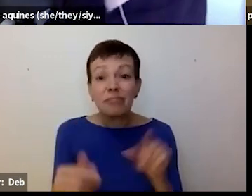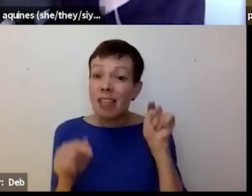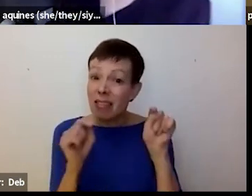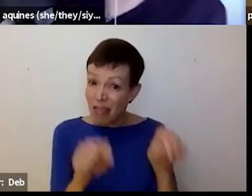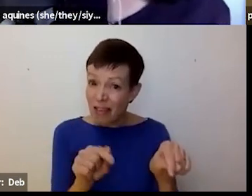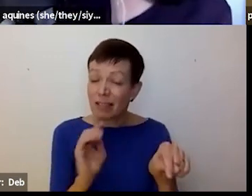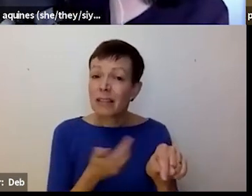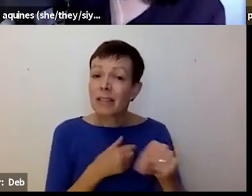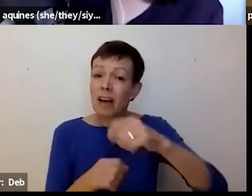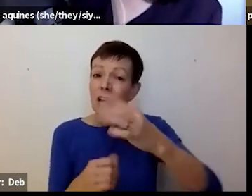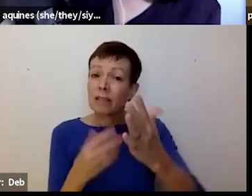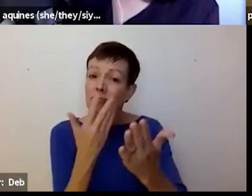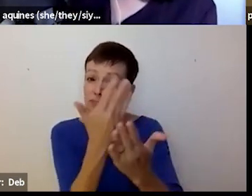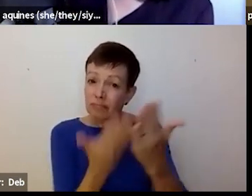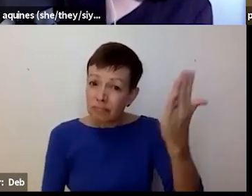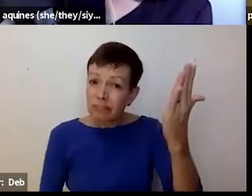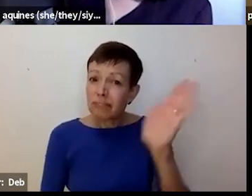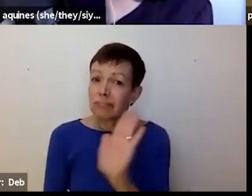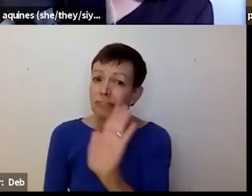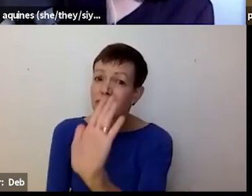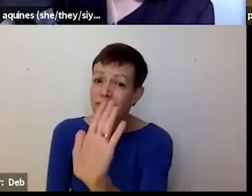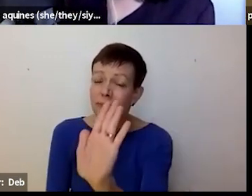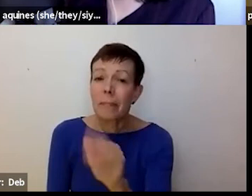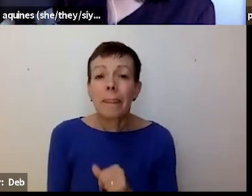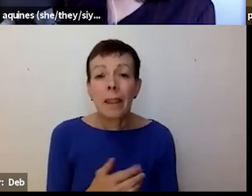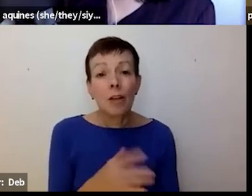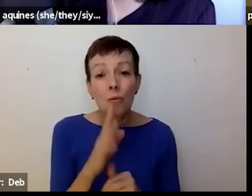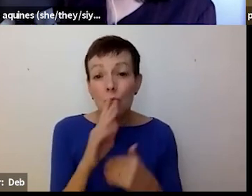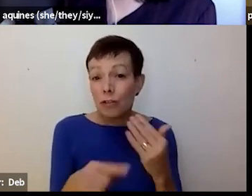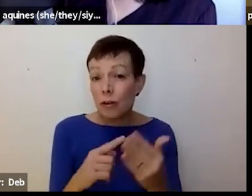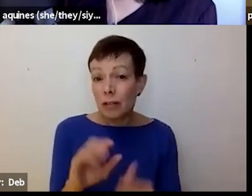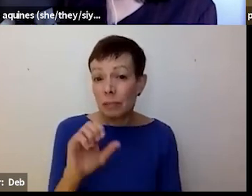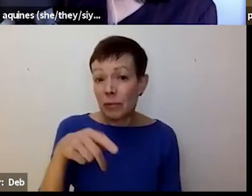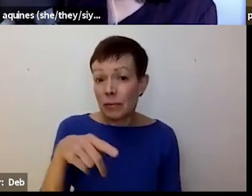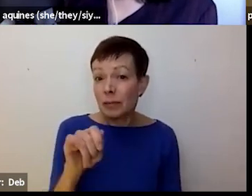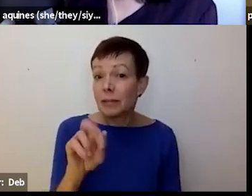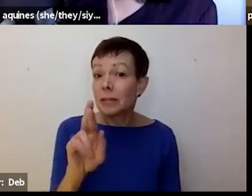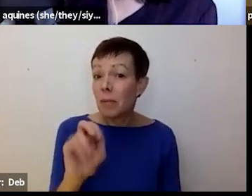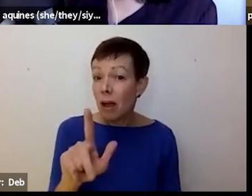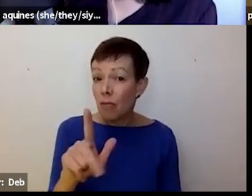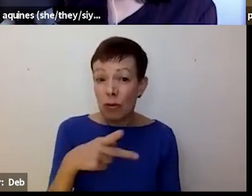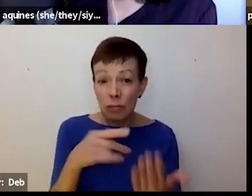We talked about this the idea of the spiral and providing support where it is most needed.